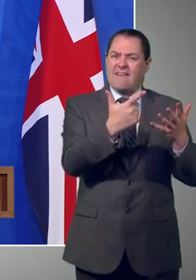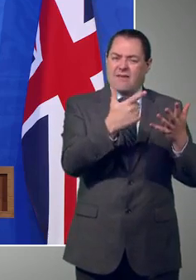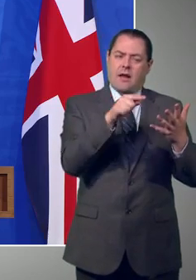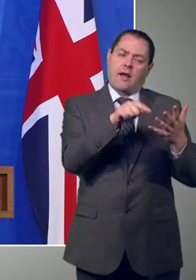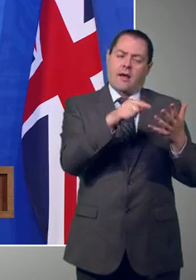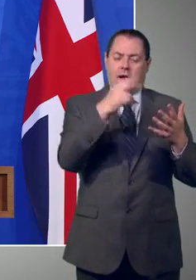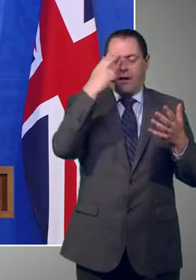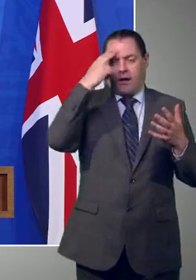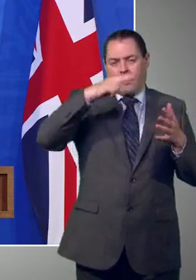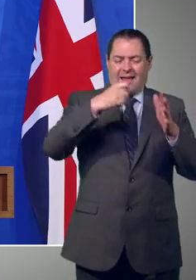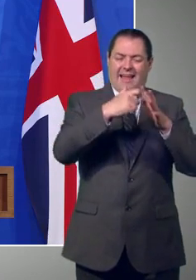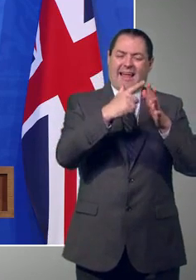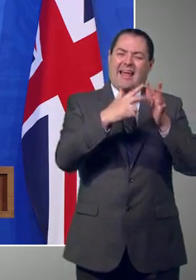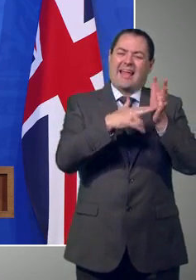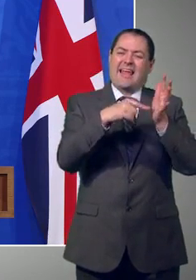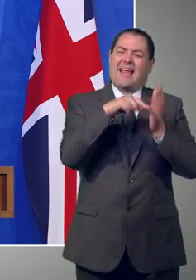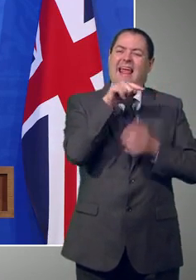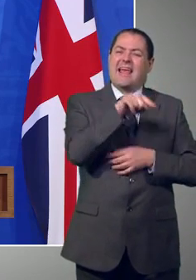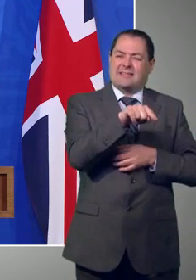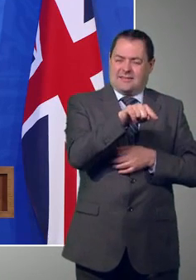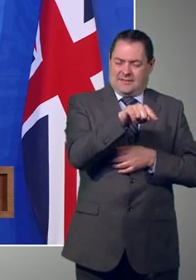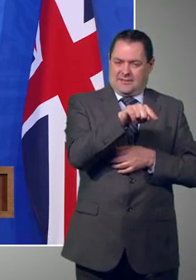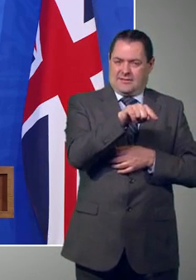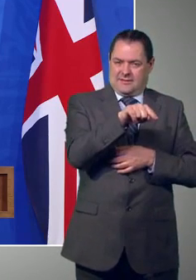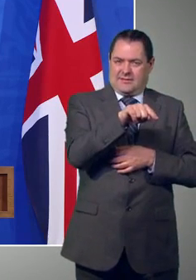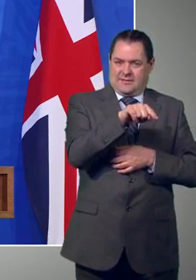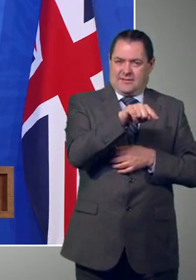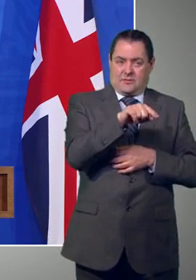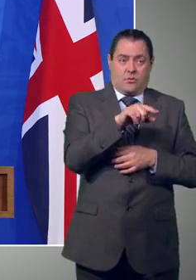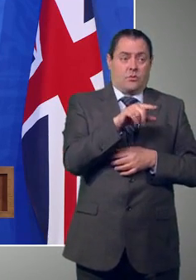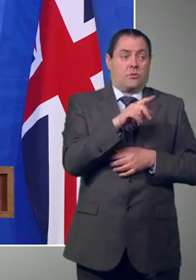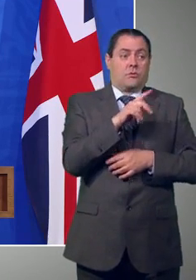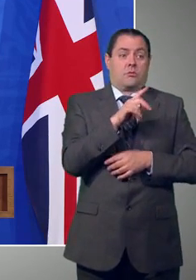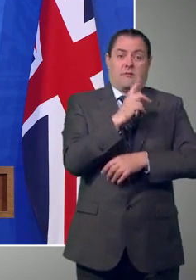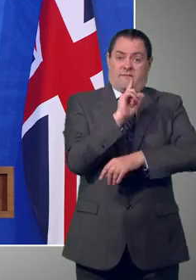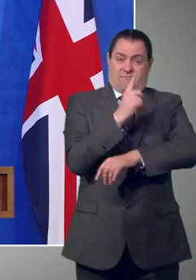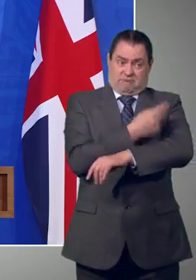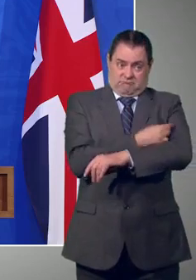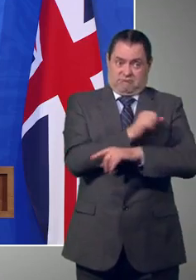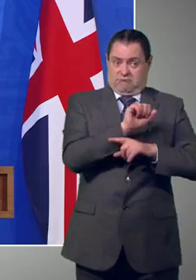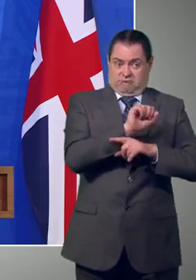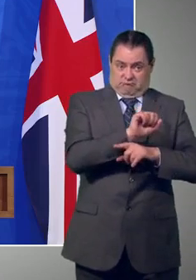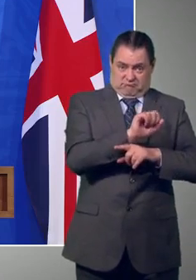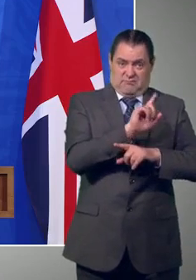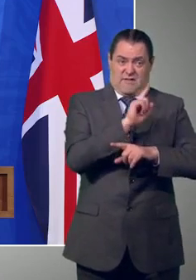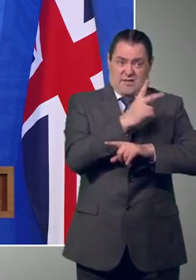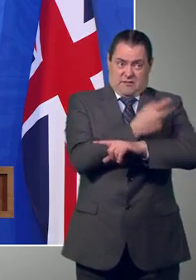variant as it was called. That means that we can have